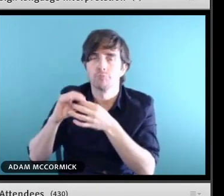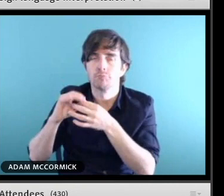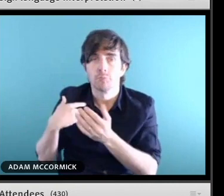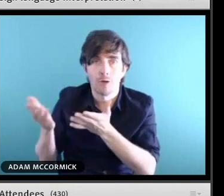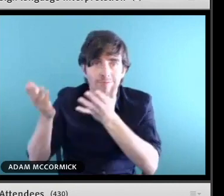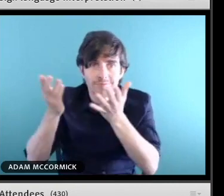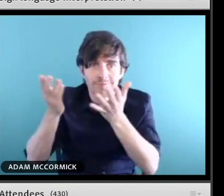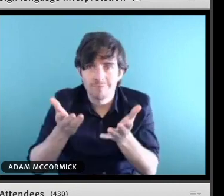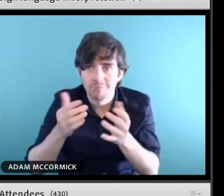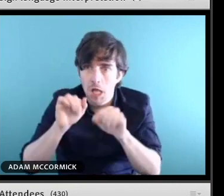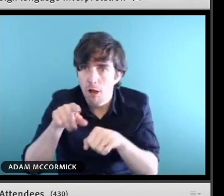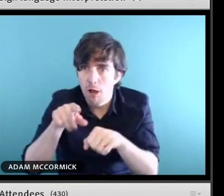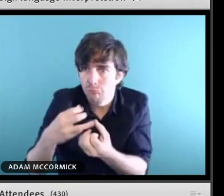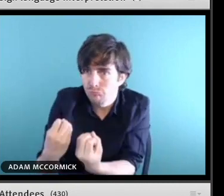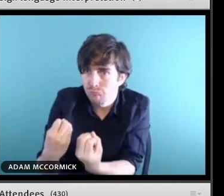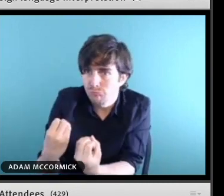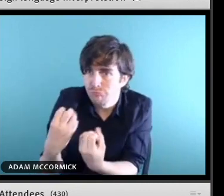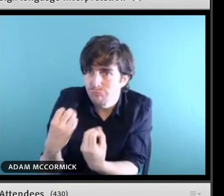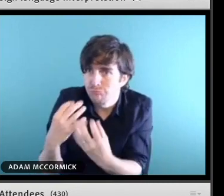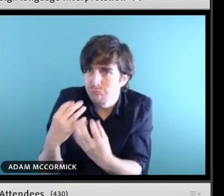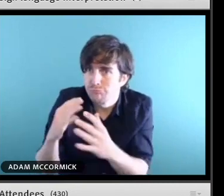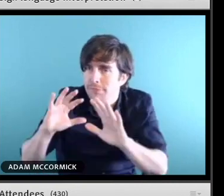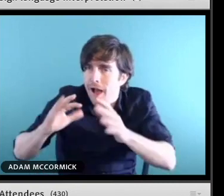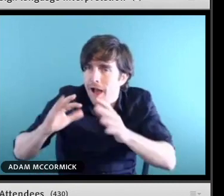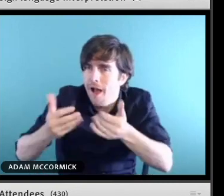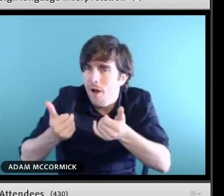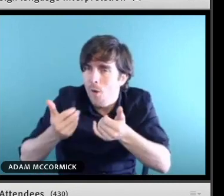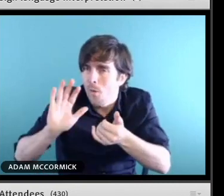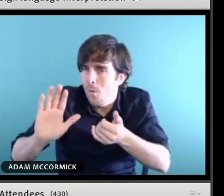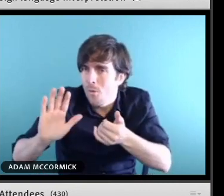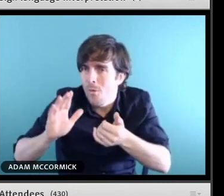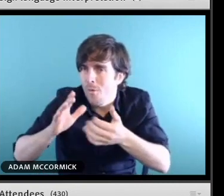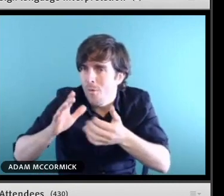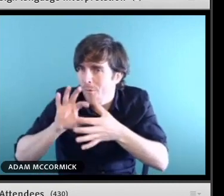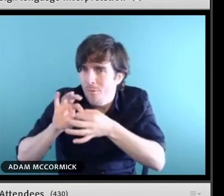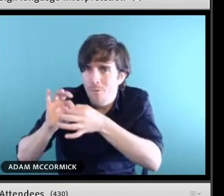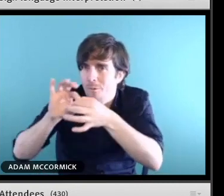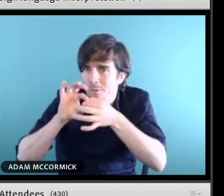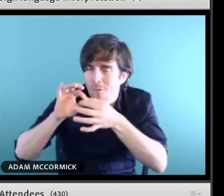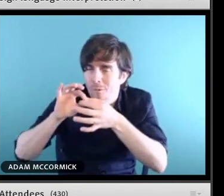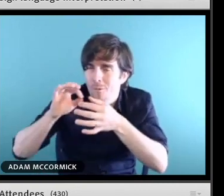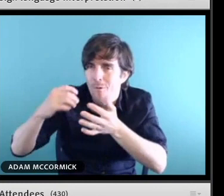Yes, yes. We hear you now, Henry. Loud and clear. You have the floor.